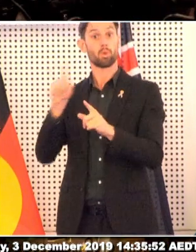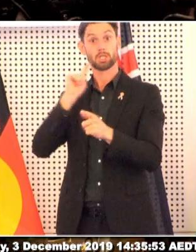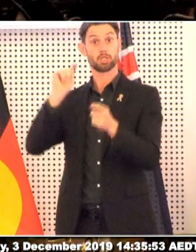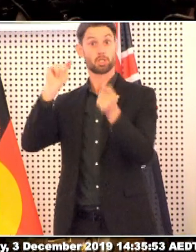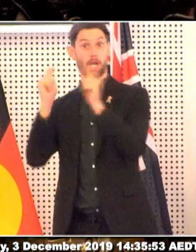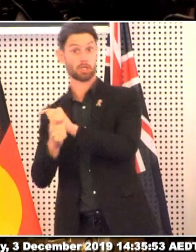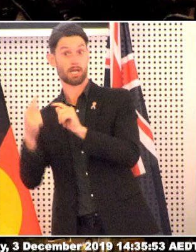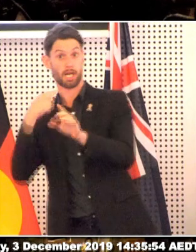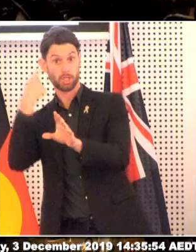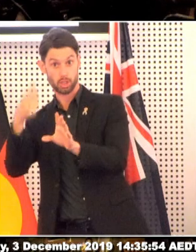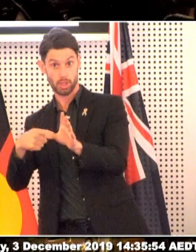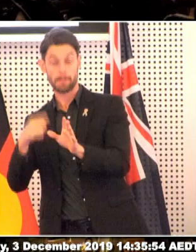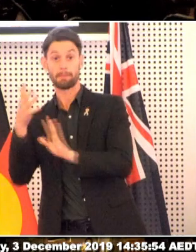we talked about this morning.